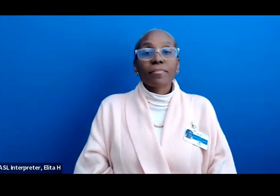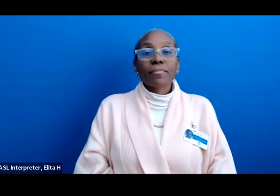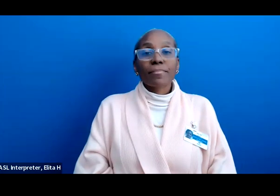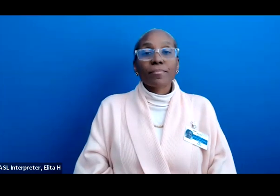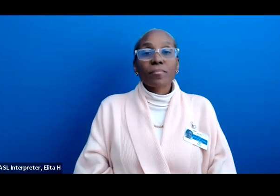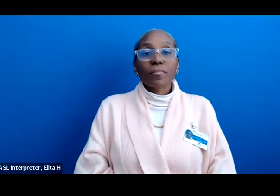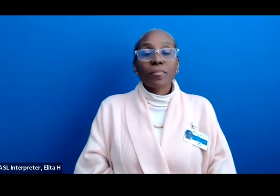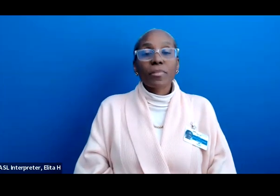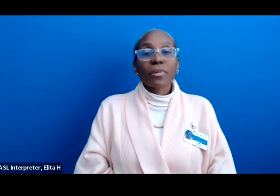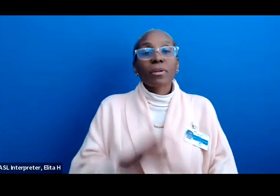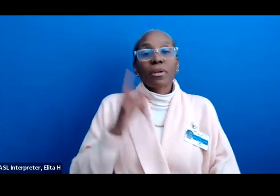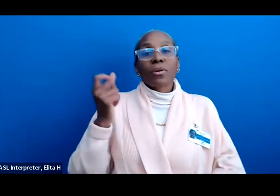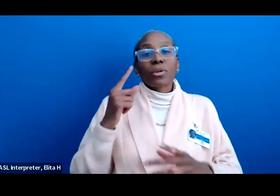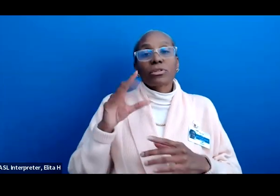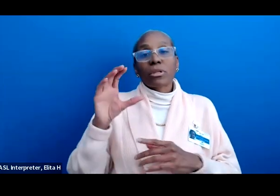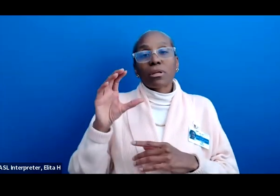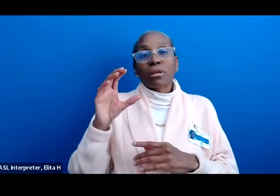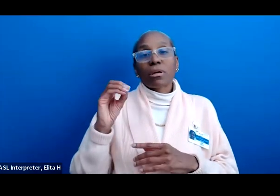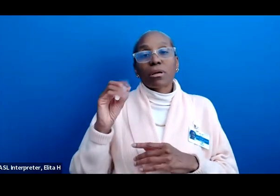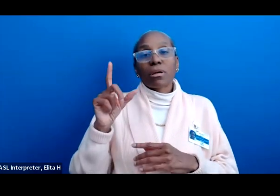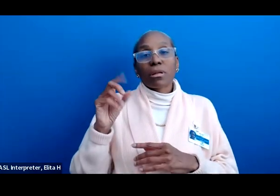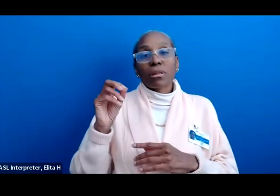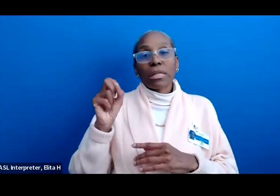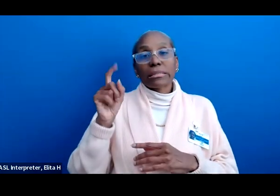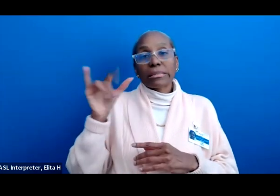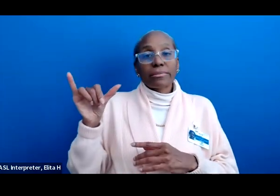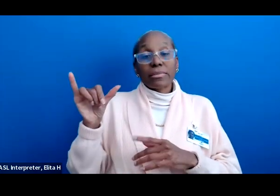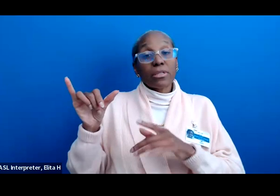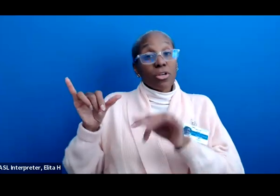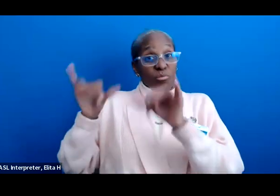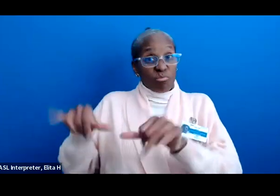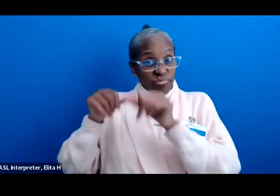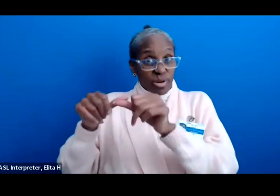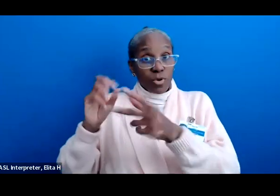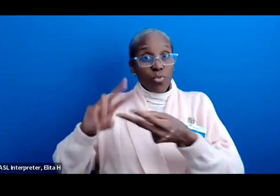The question about is the colostomy permanent or can it be reversed if the person does not like it?